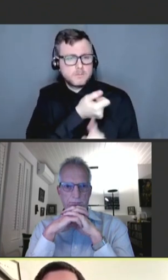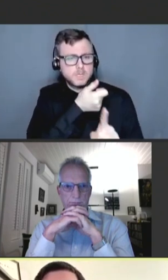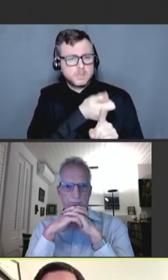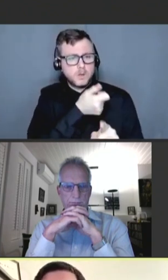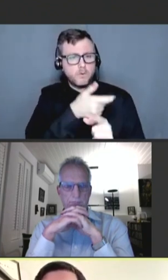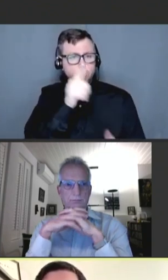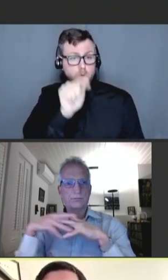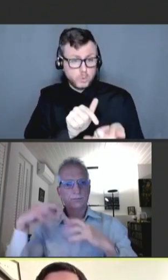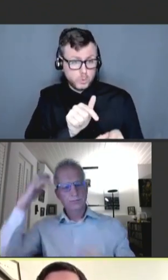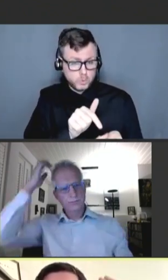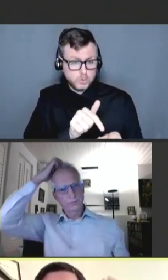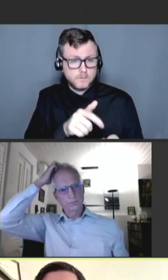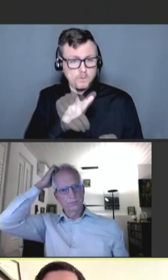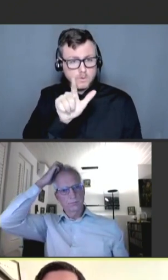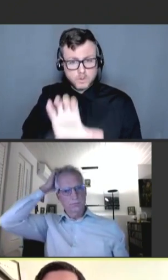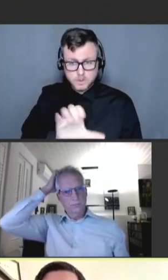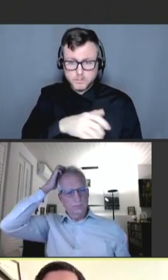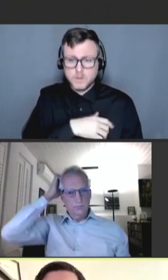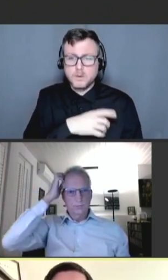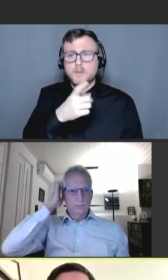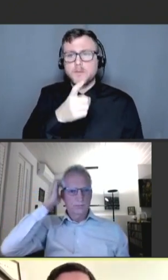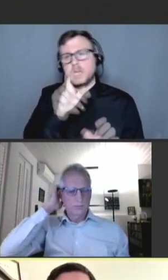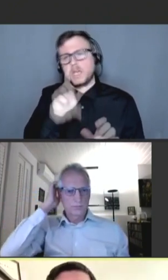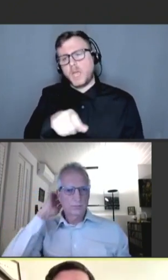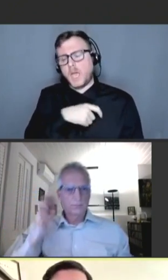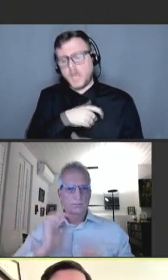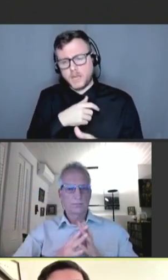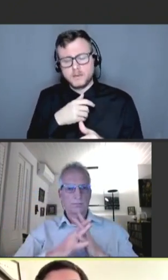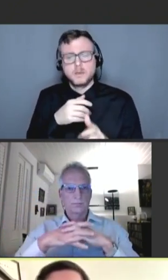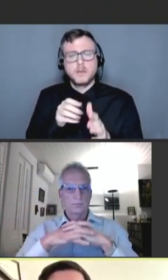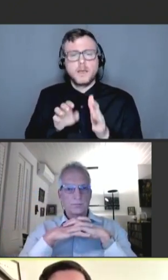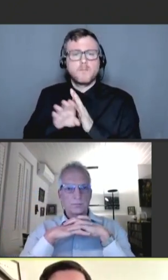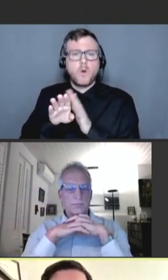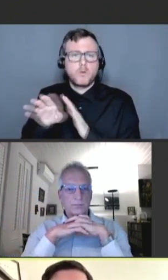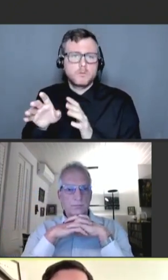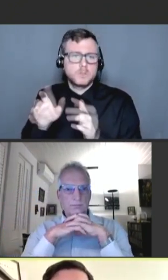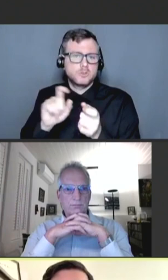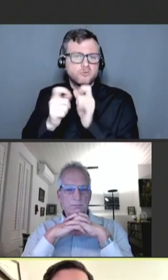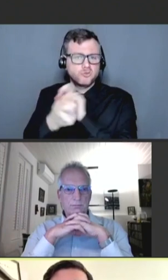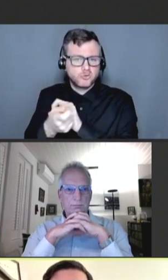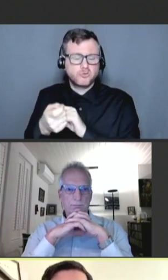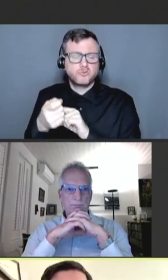vaccinations could be, you know, further evolved to be, you know, maybe even more robust, longer